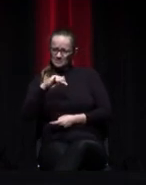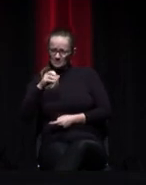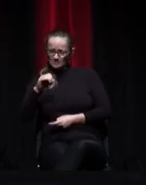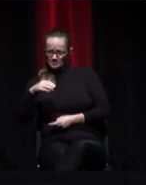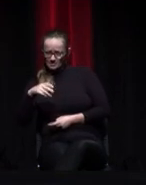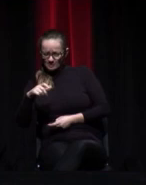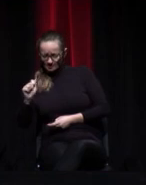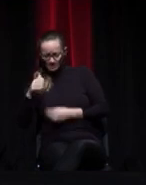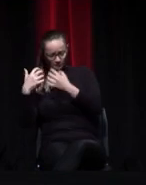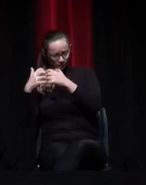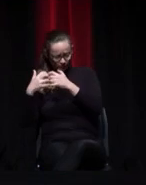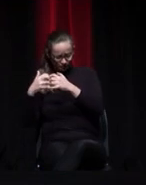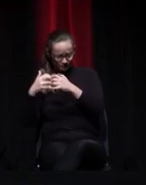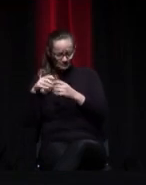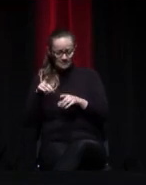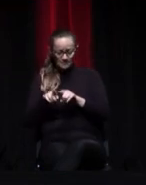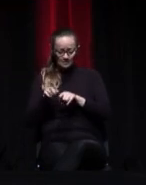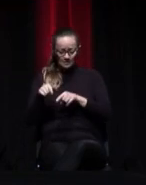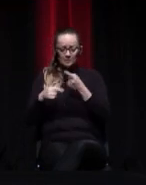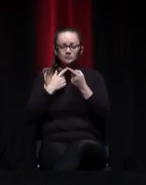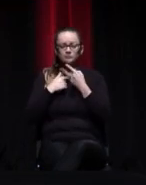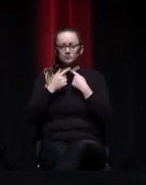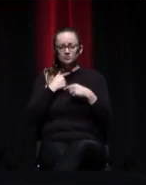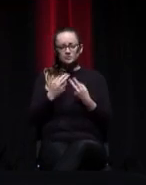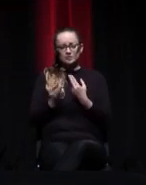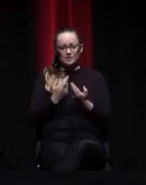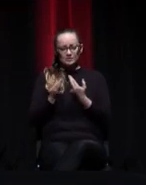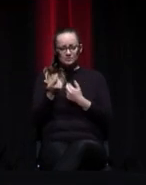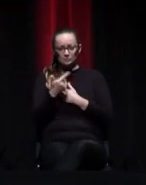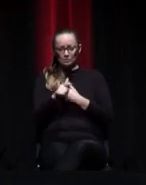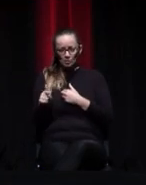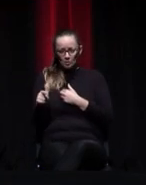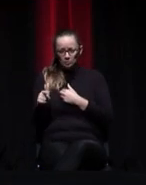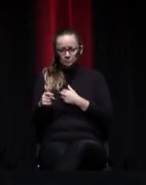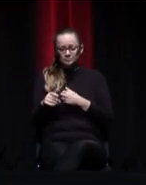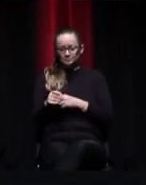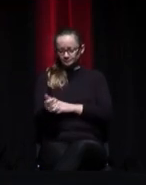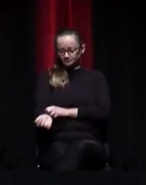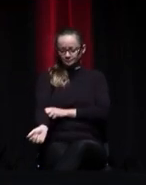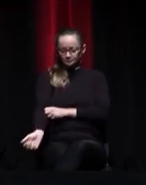"desiring" in our relations with the others, which work more or less like this as well.